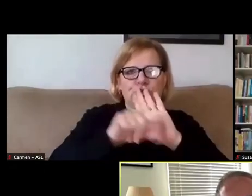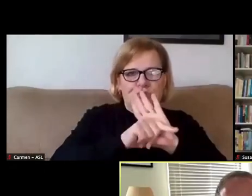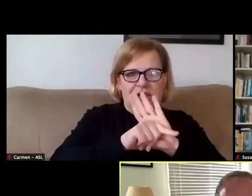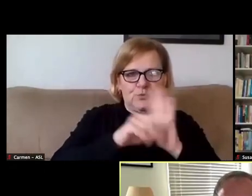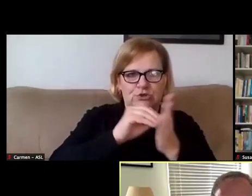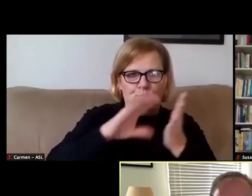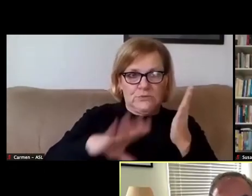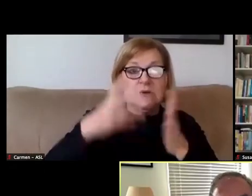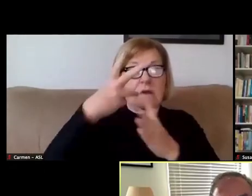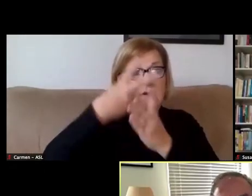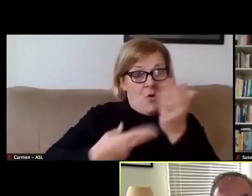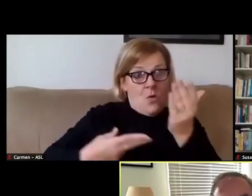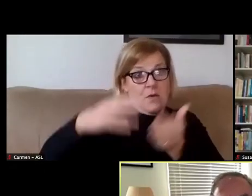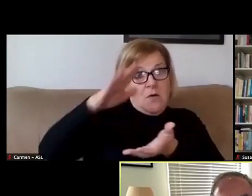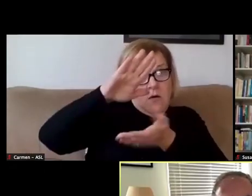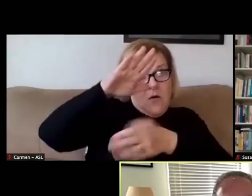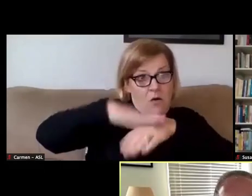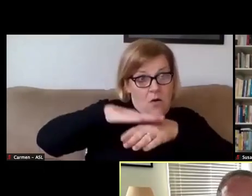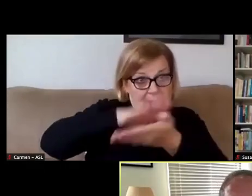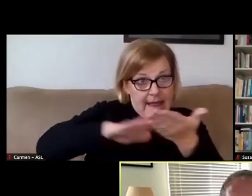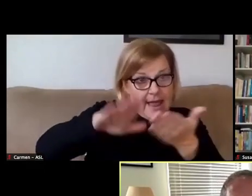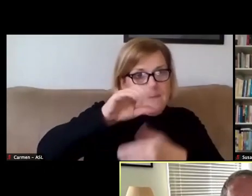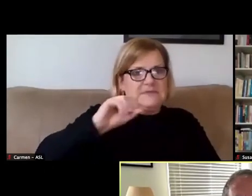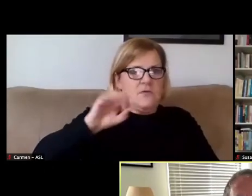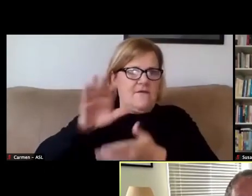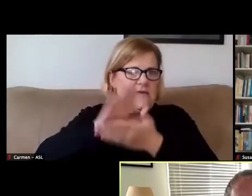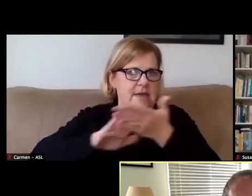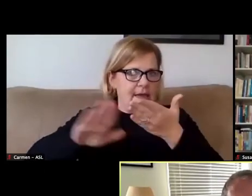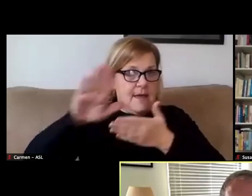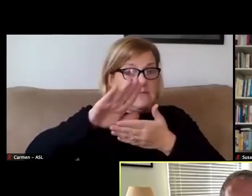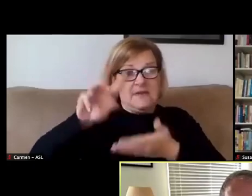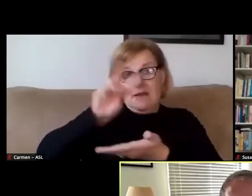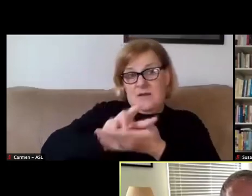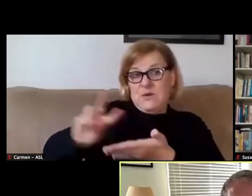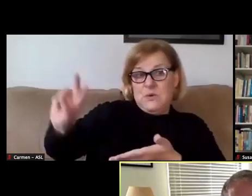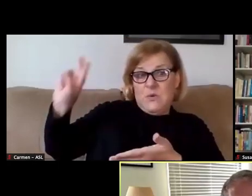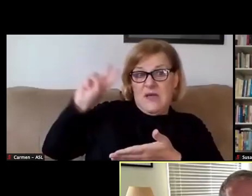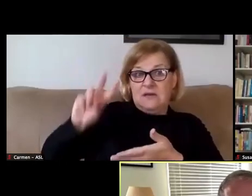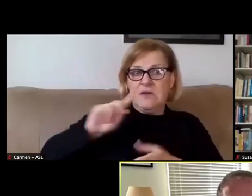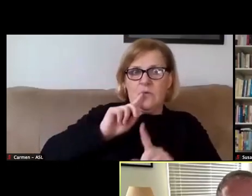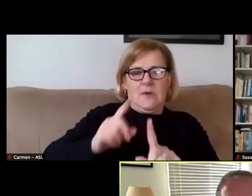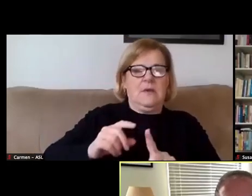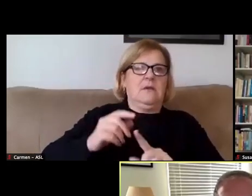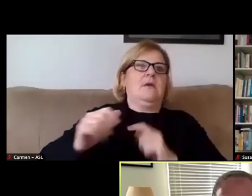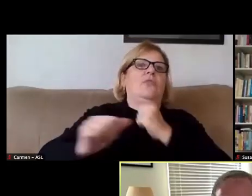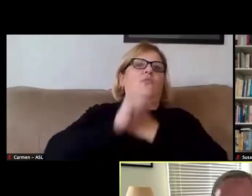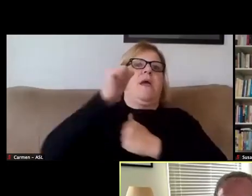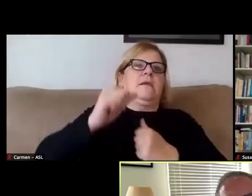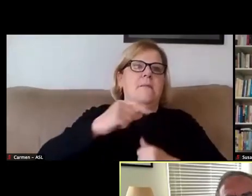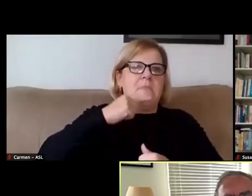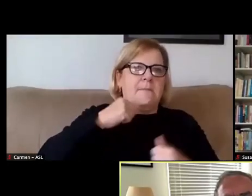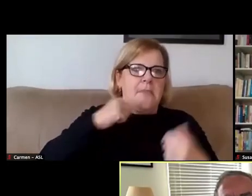both on campus and off. It got to a level a couple of weeks ago that actually threatened our public health capacity